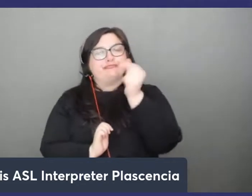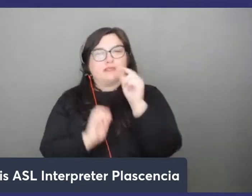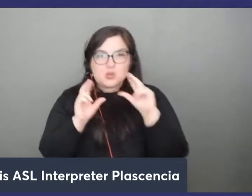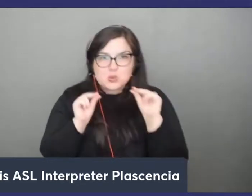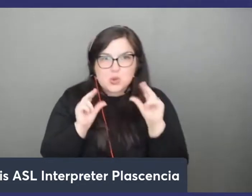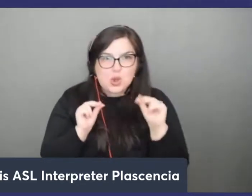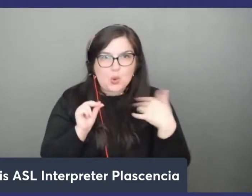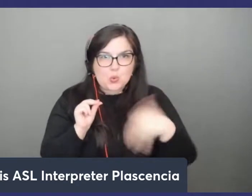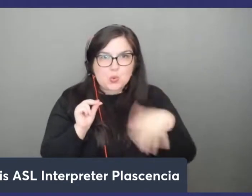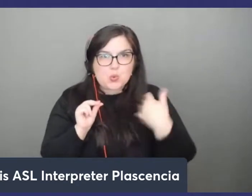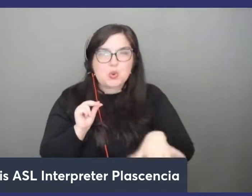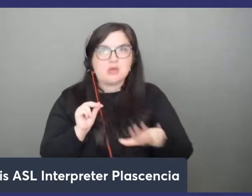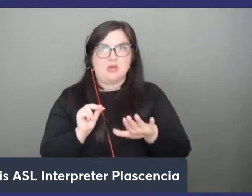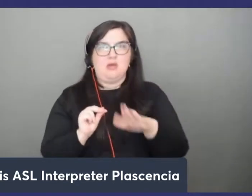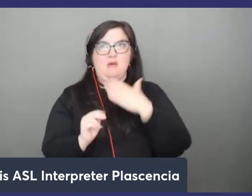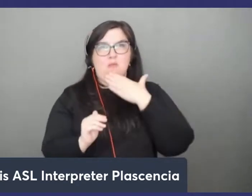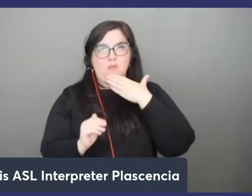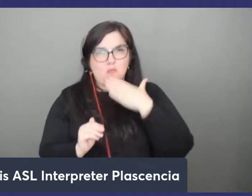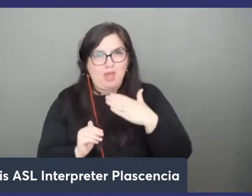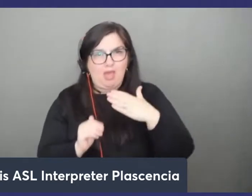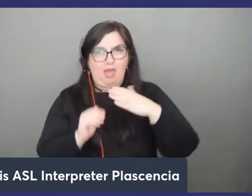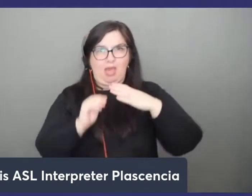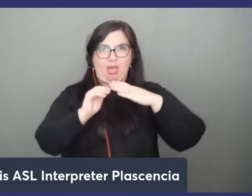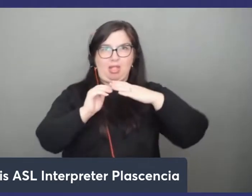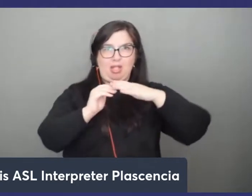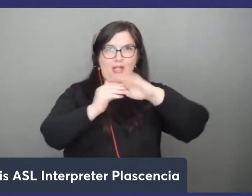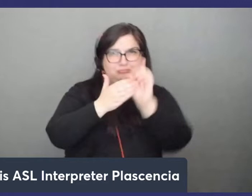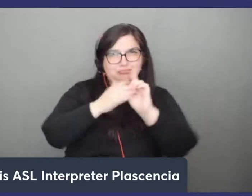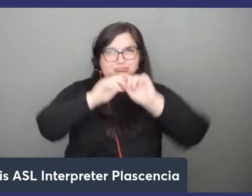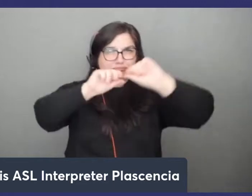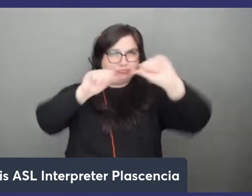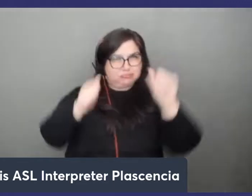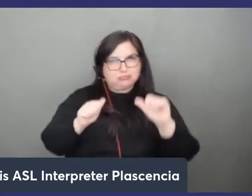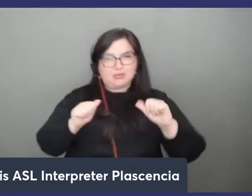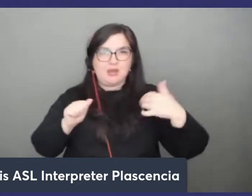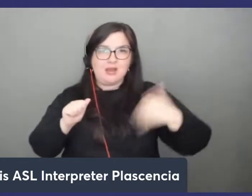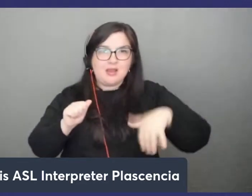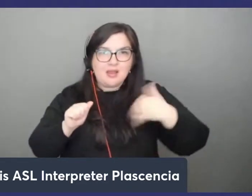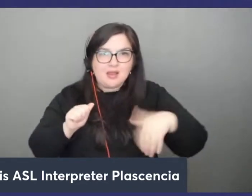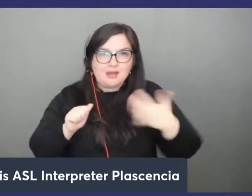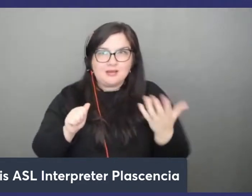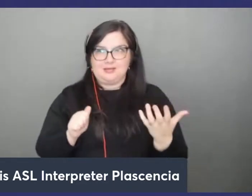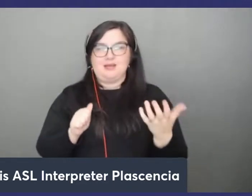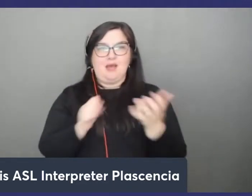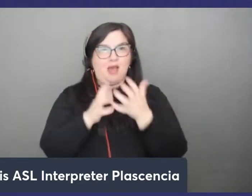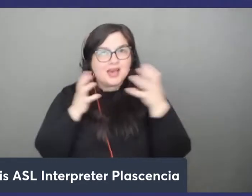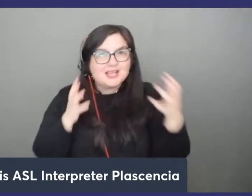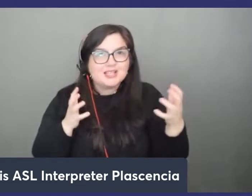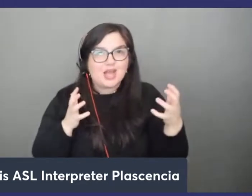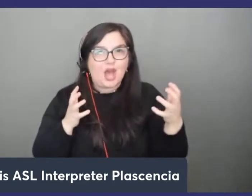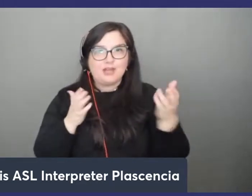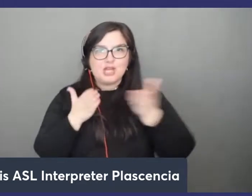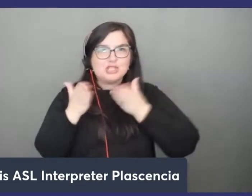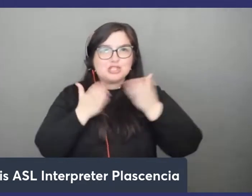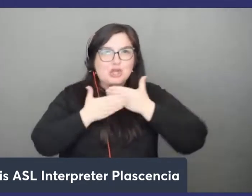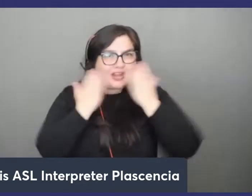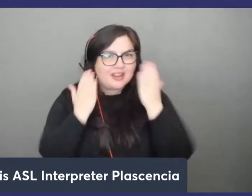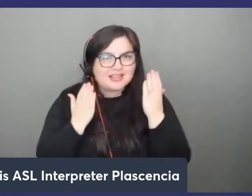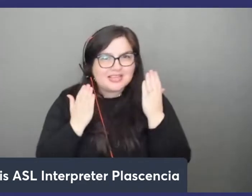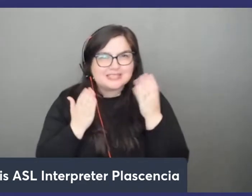a formatted-well architecture, right? And then a lot of this is serverless, right? Can you talk a little bit about that?